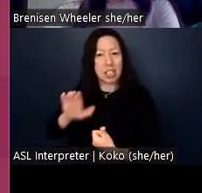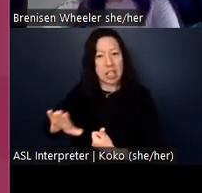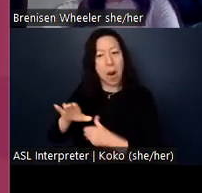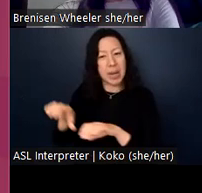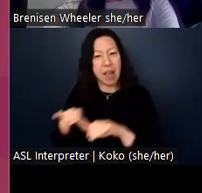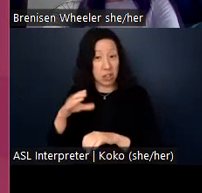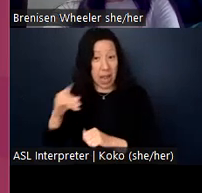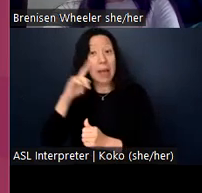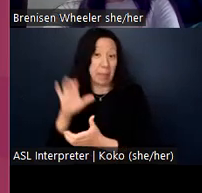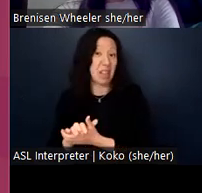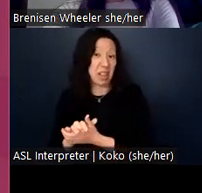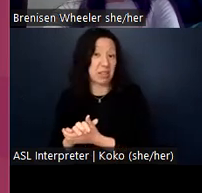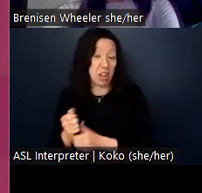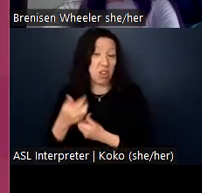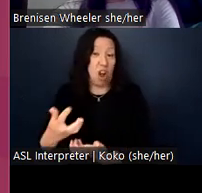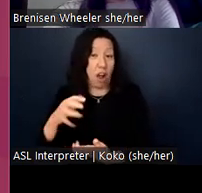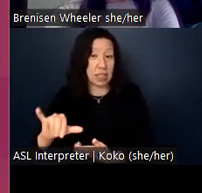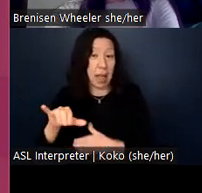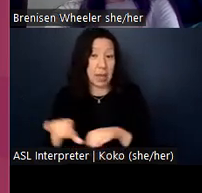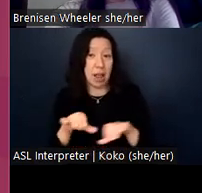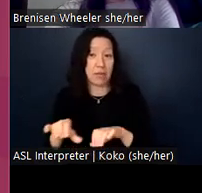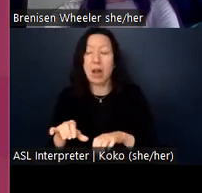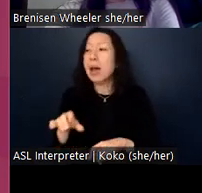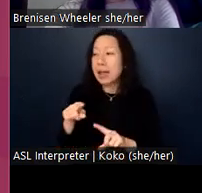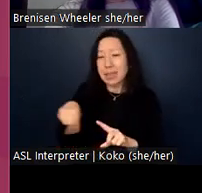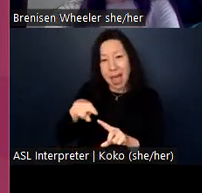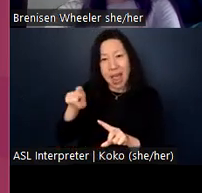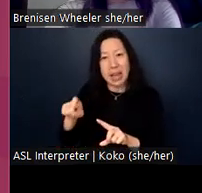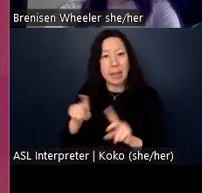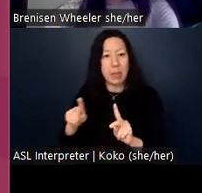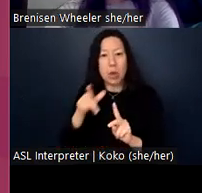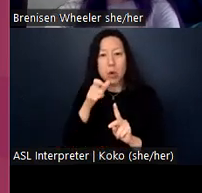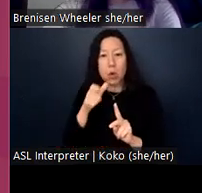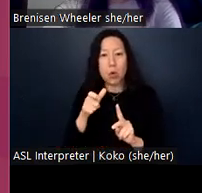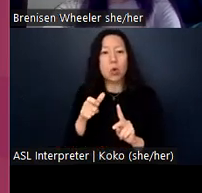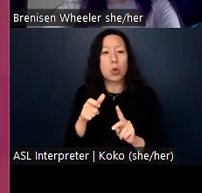13:29:41 And many people who believe survivors who set positive examples, who can remind